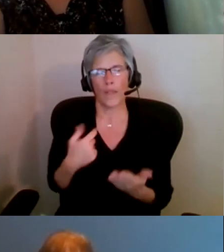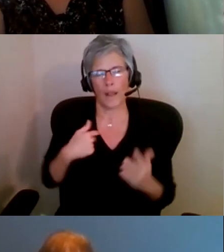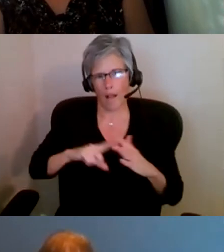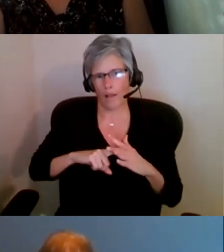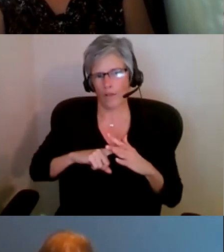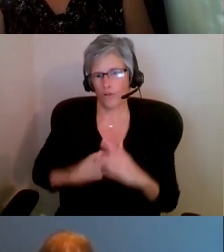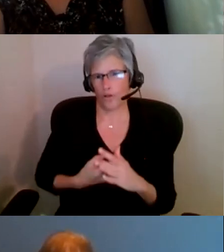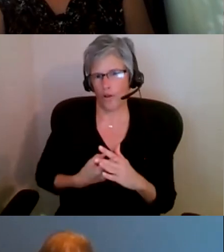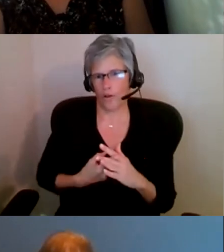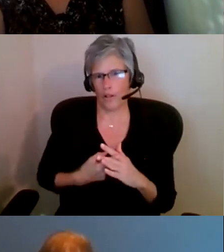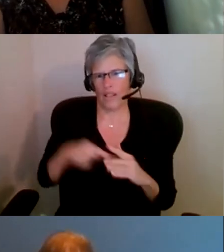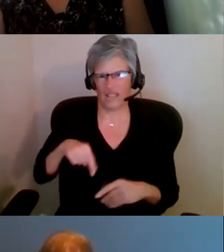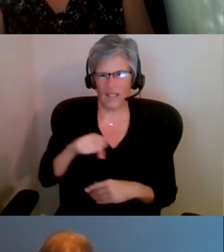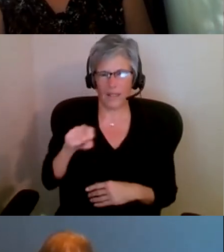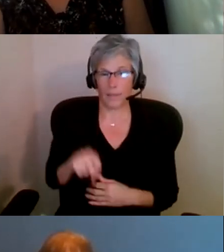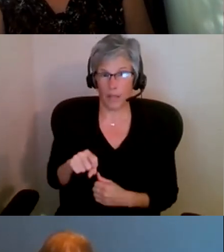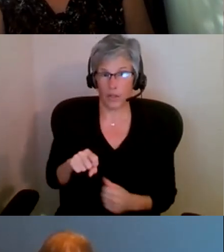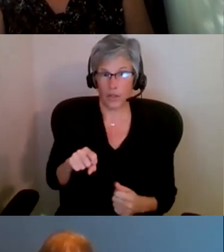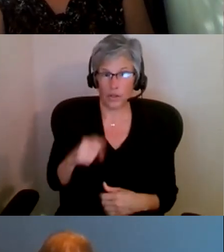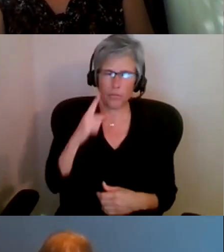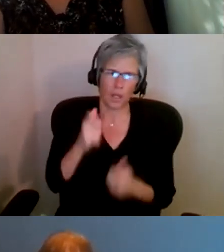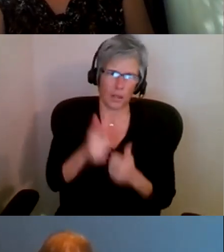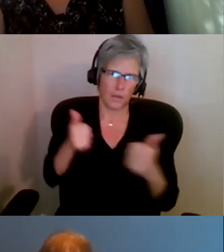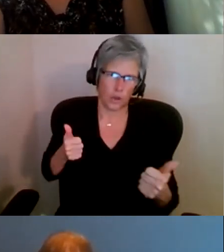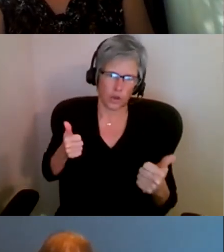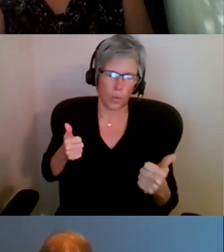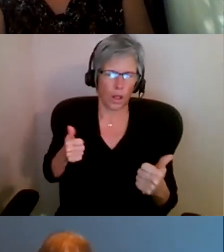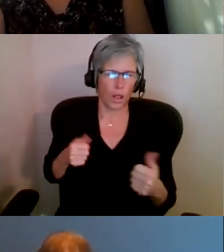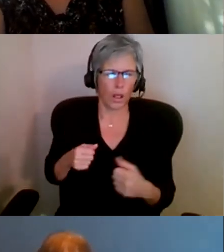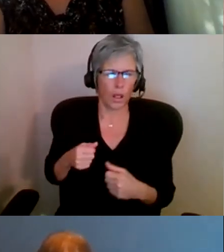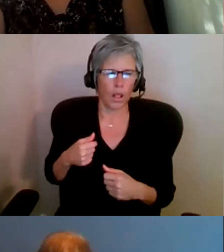semester by doing given the virtual platform is when we did our introductions and I'm very lucky